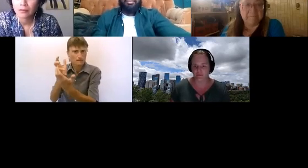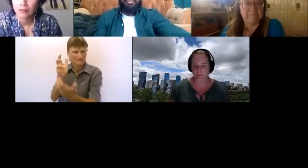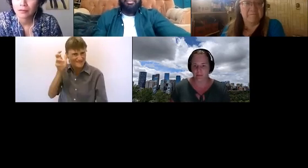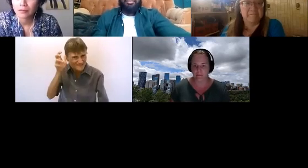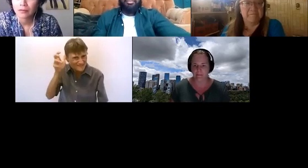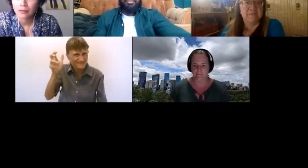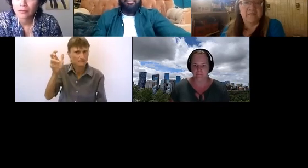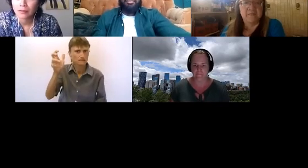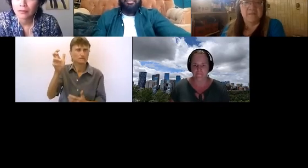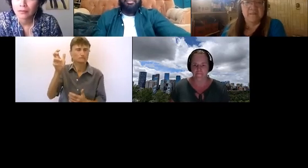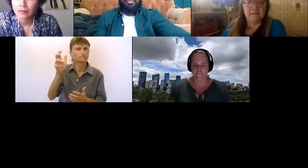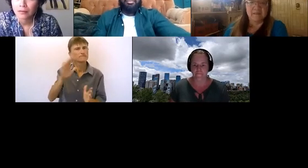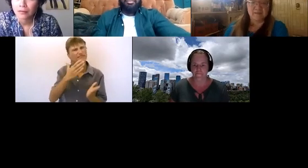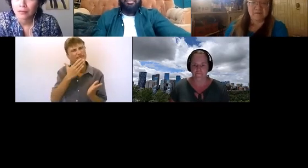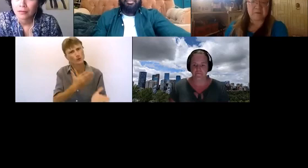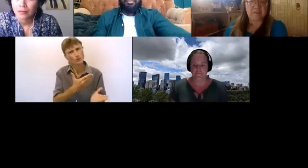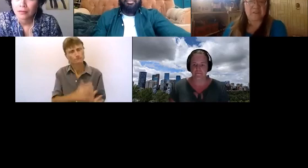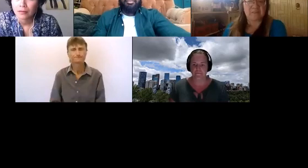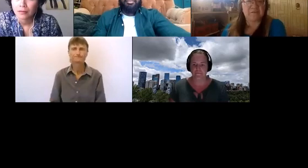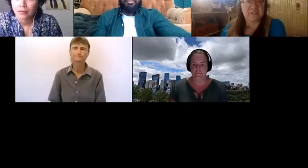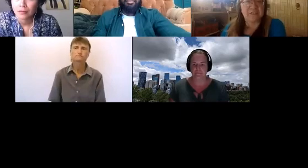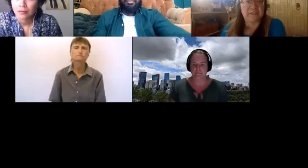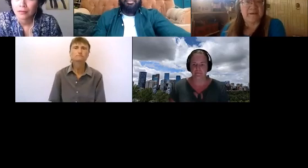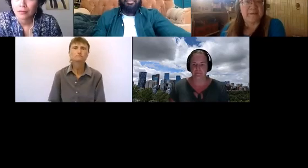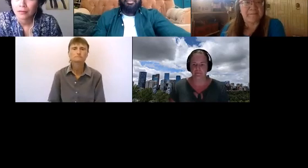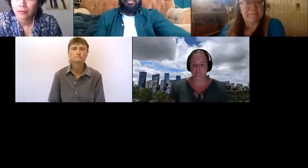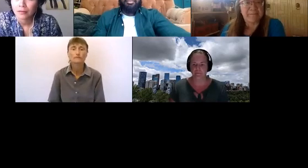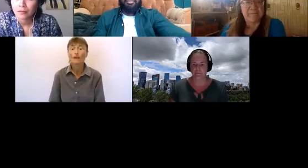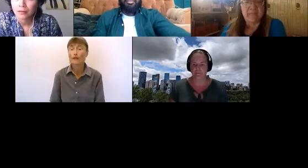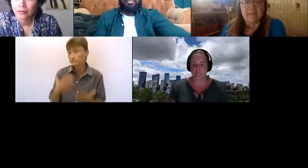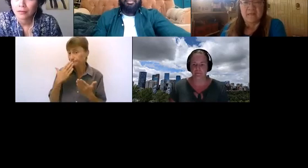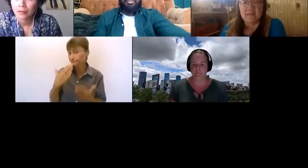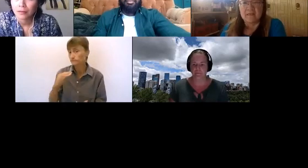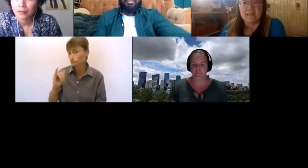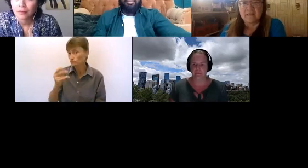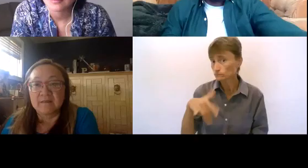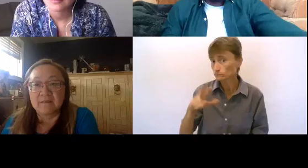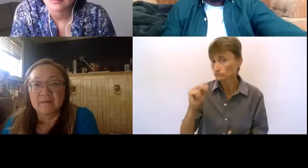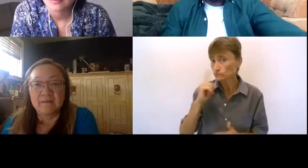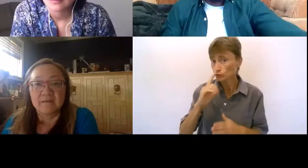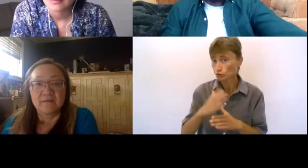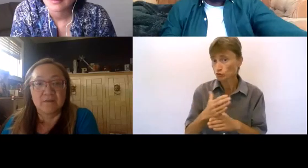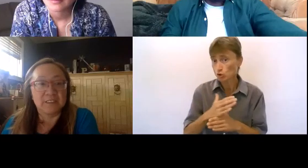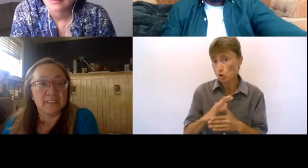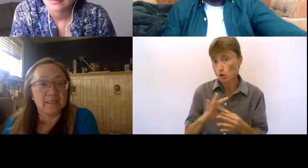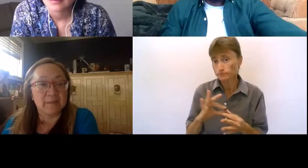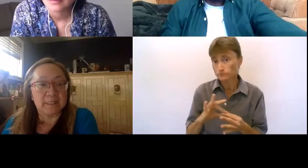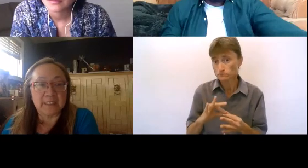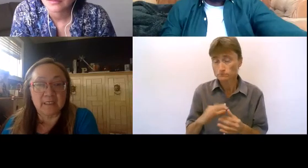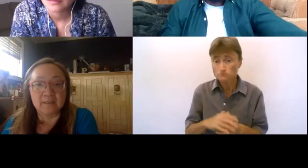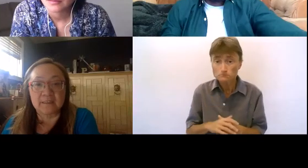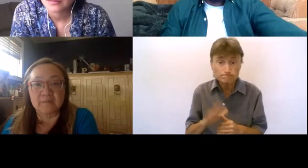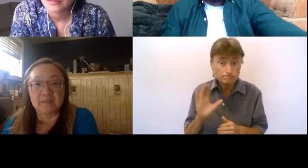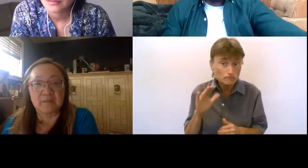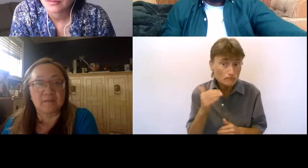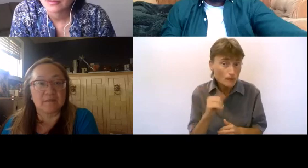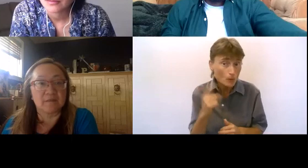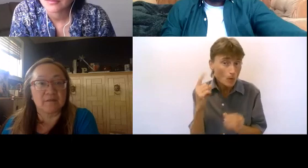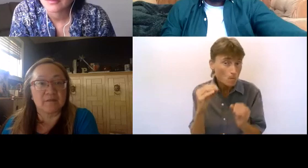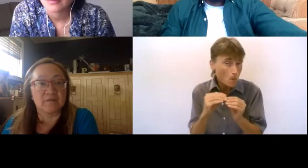Thank you very much, Jaclyn for sharing that. Do we see anybody else? I'm just looking for